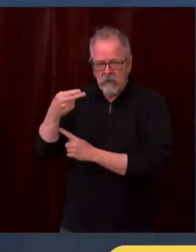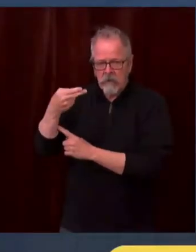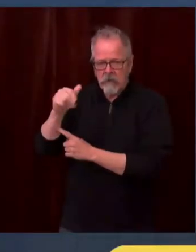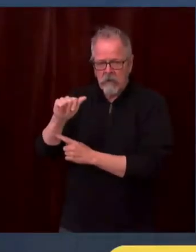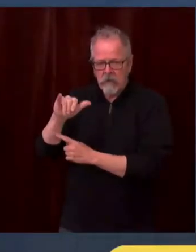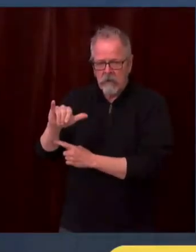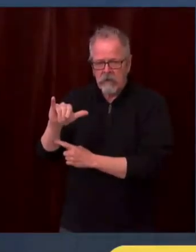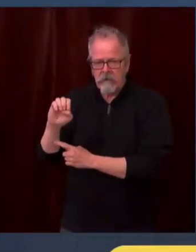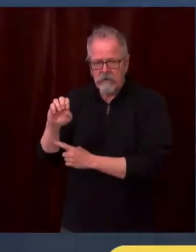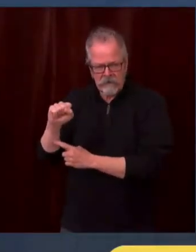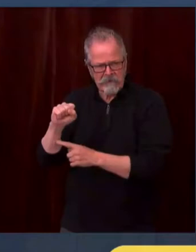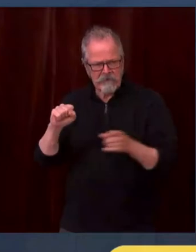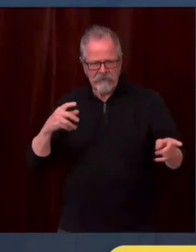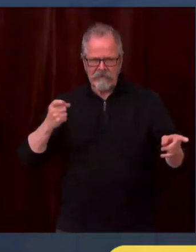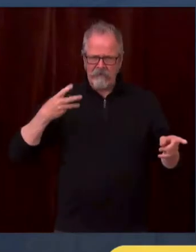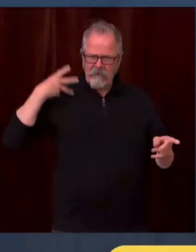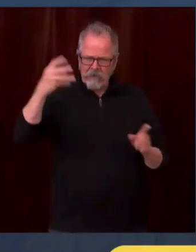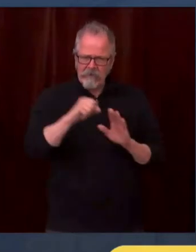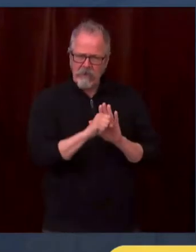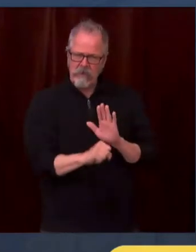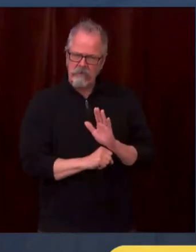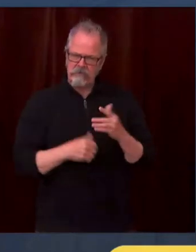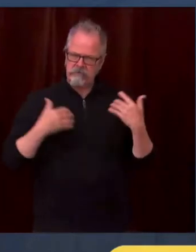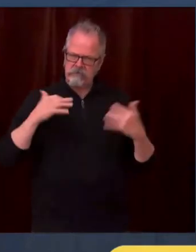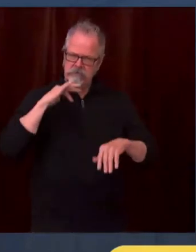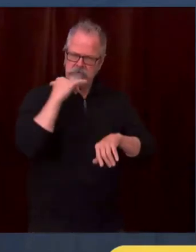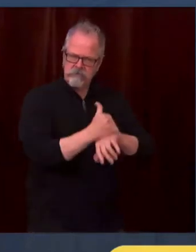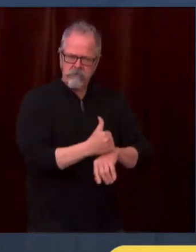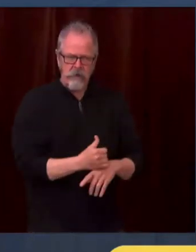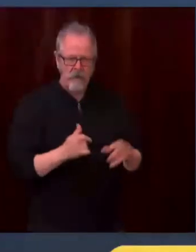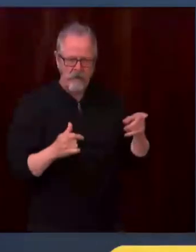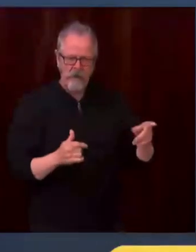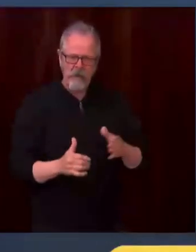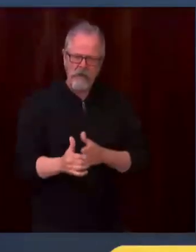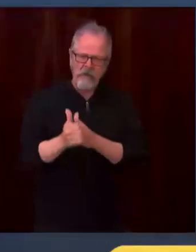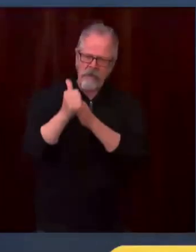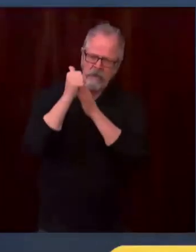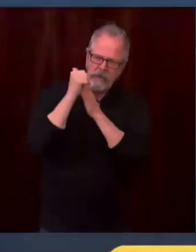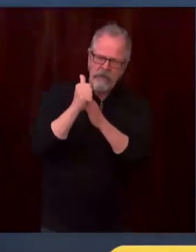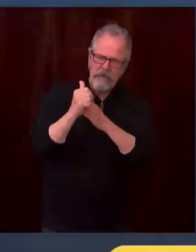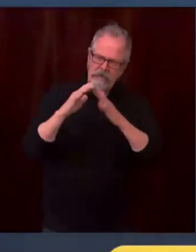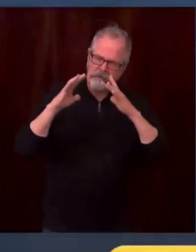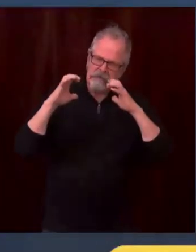And now we are celebrating an opportunity to continue to protect our beautiful state.